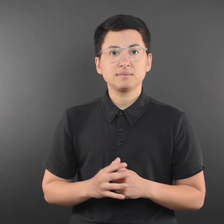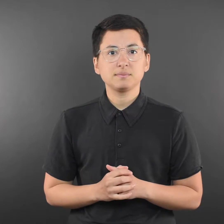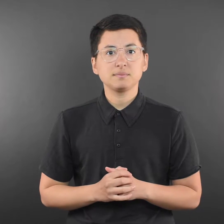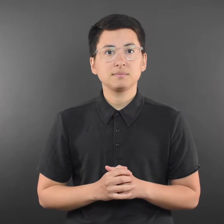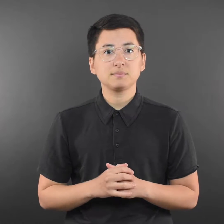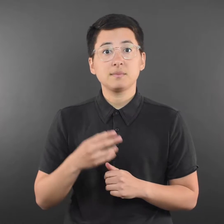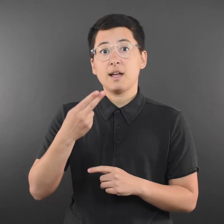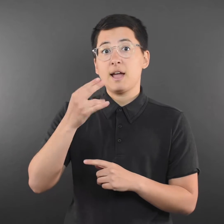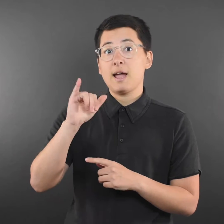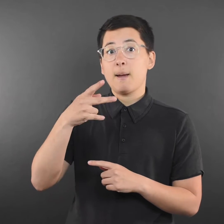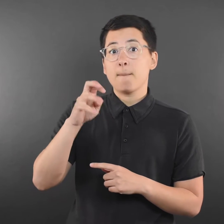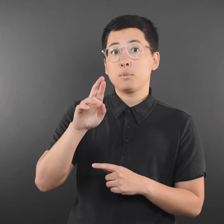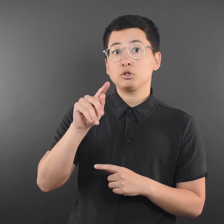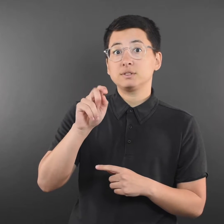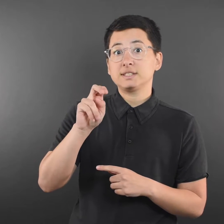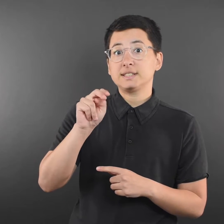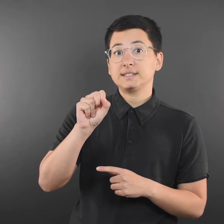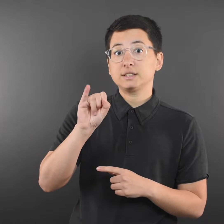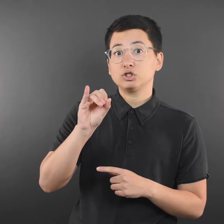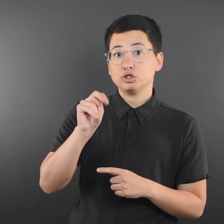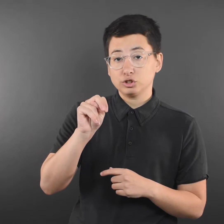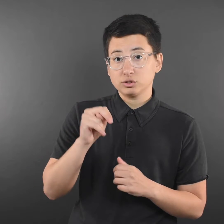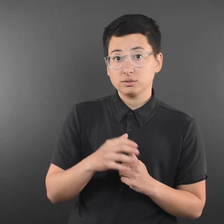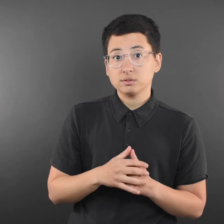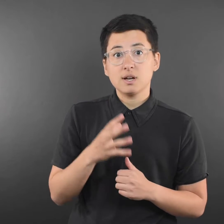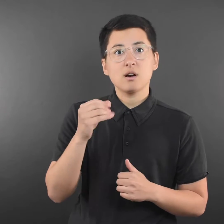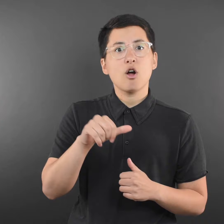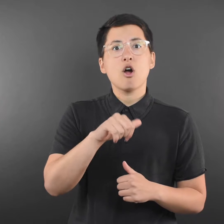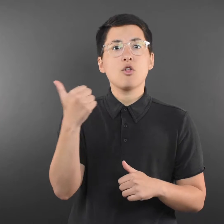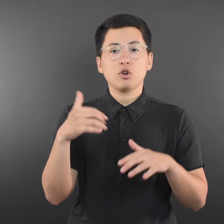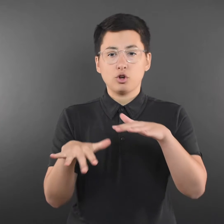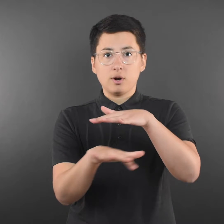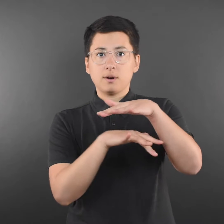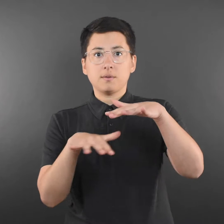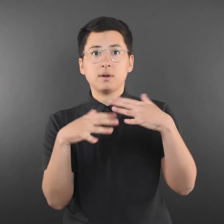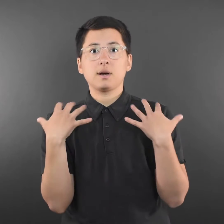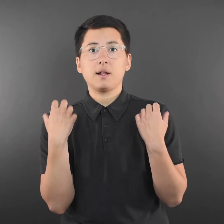hypertension, and other underlying health conditions.